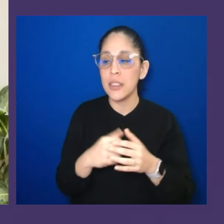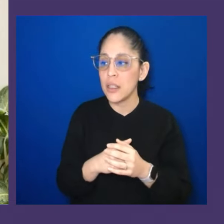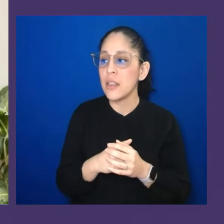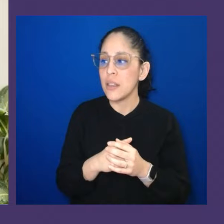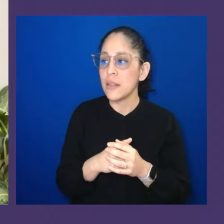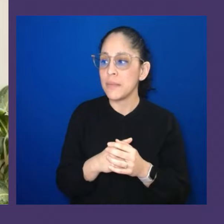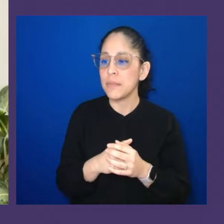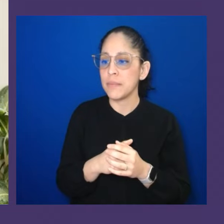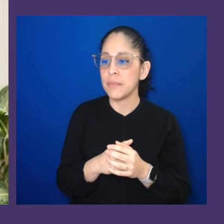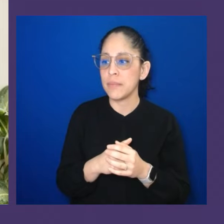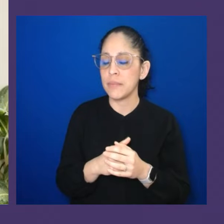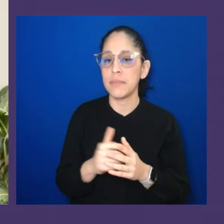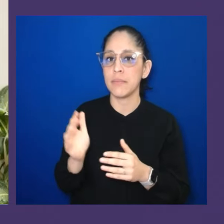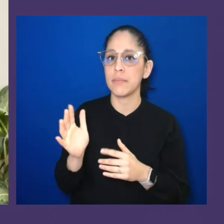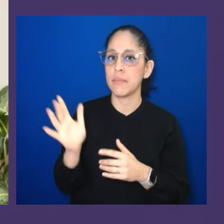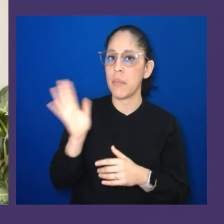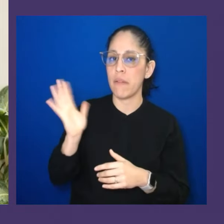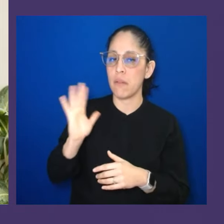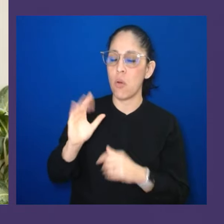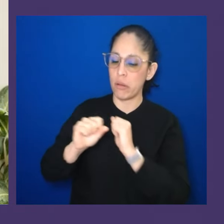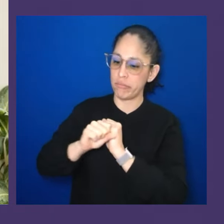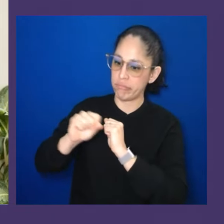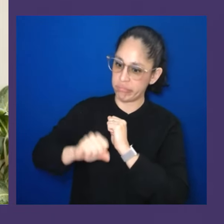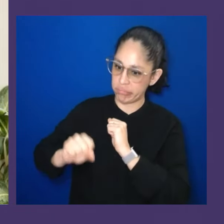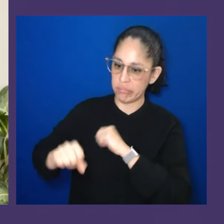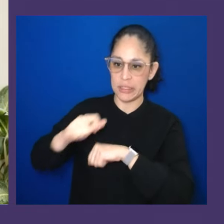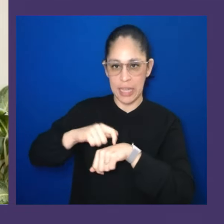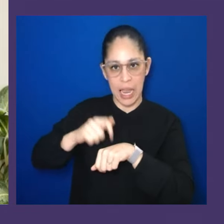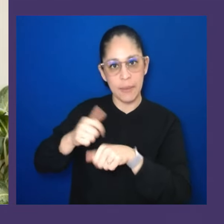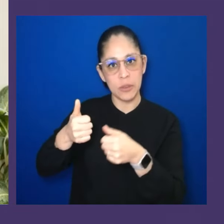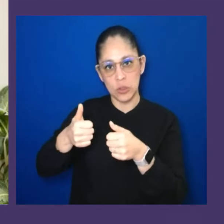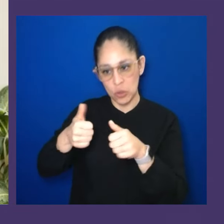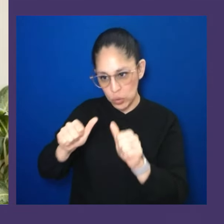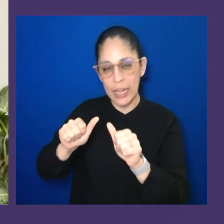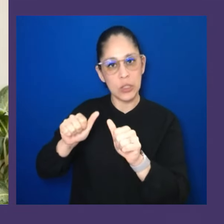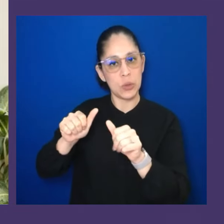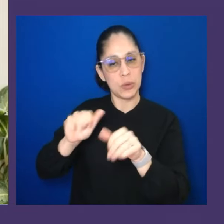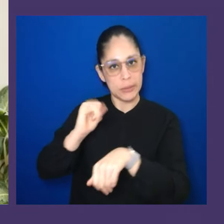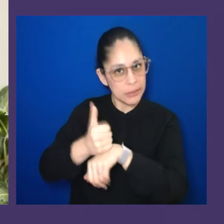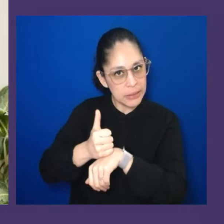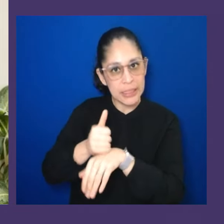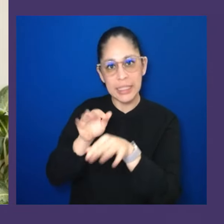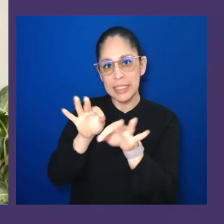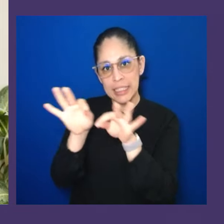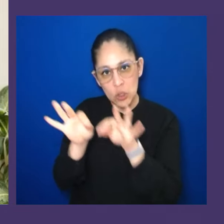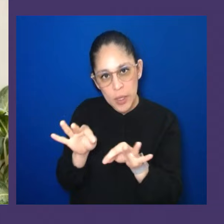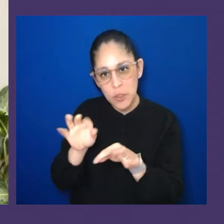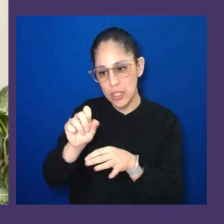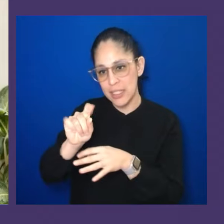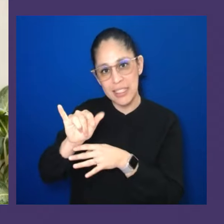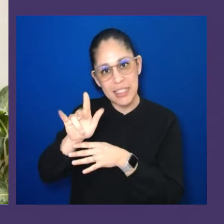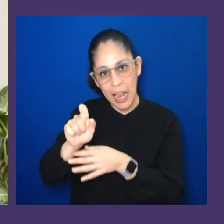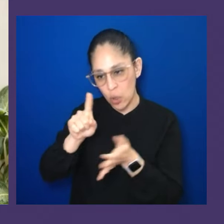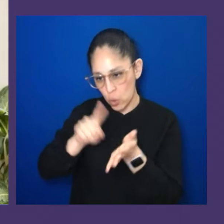do my YouTube description styles and research, and I think one of the best assets that we need